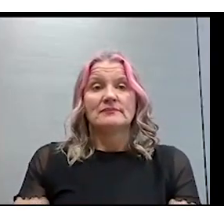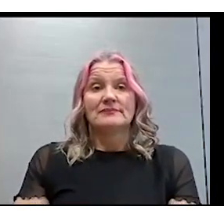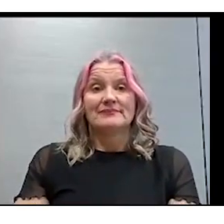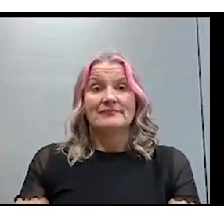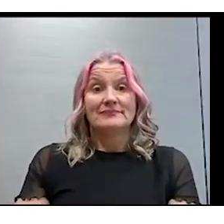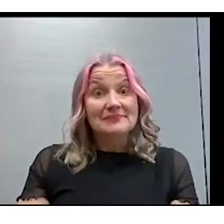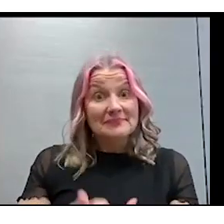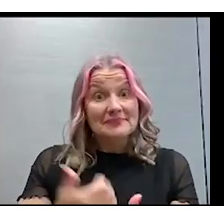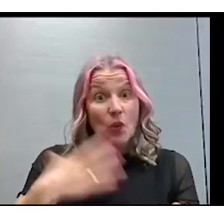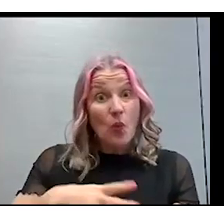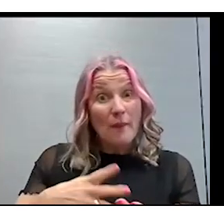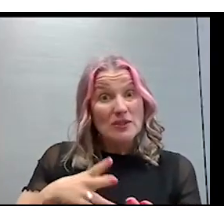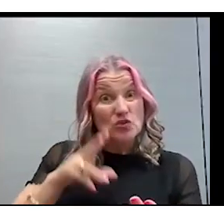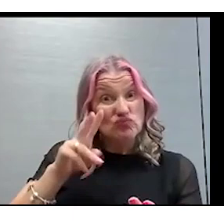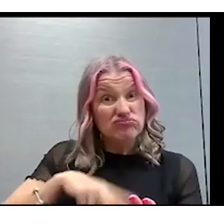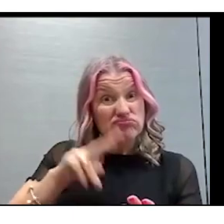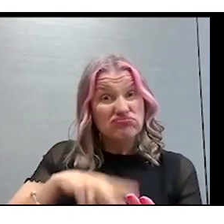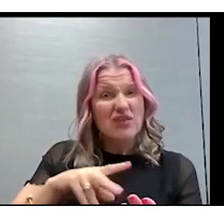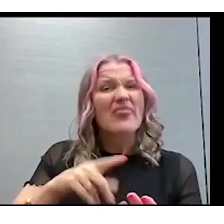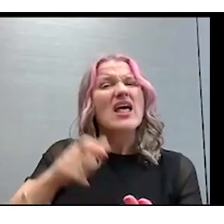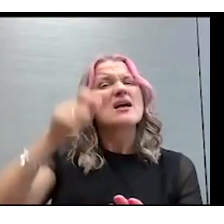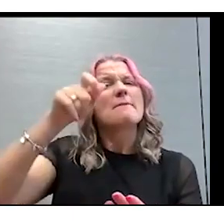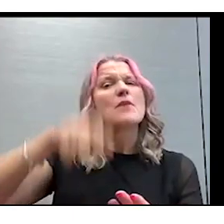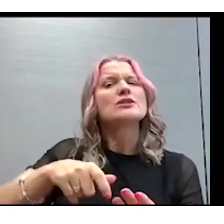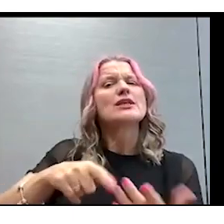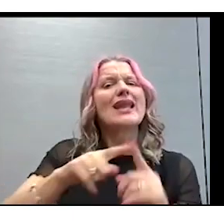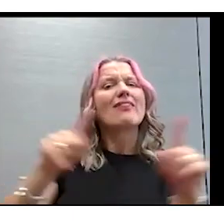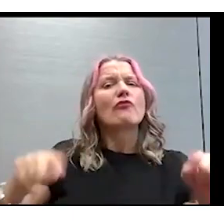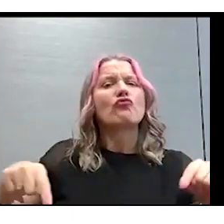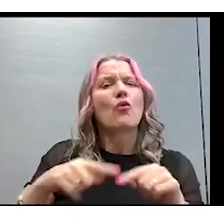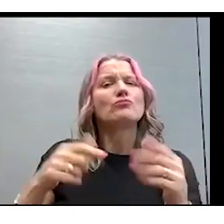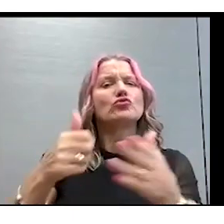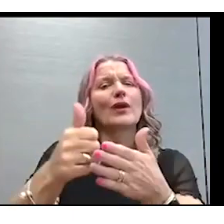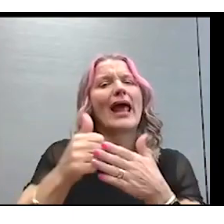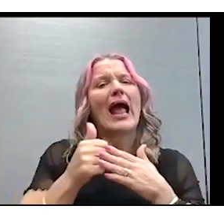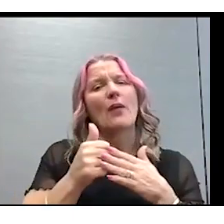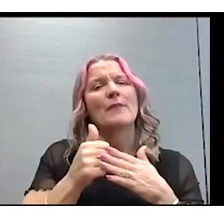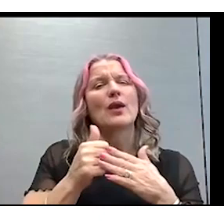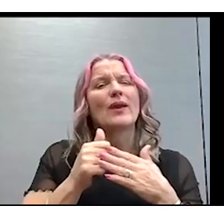you like me share the questions with you? IOANA: Yes, there's a person in the room who's going to help me with the without of the questions.